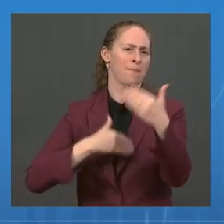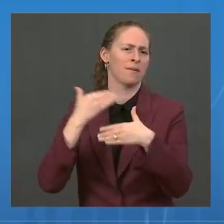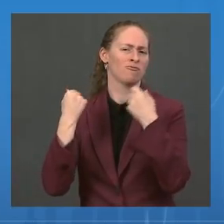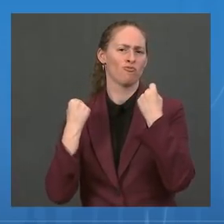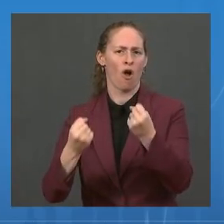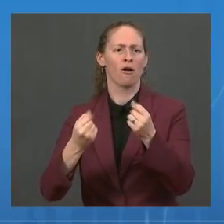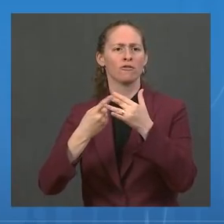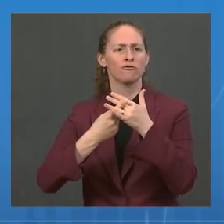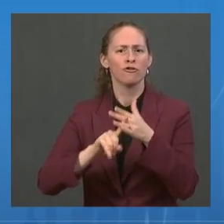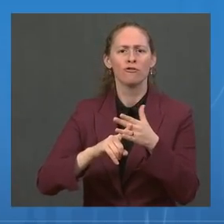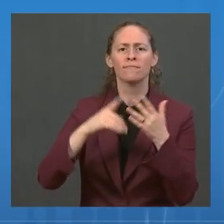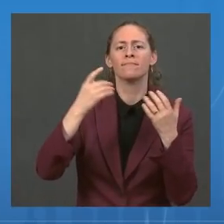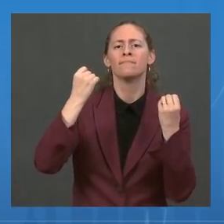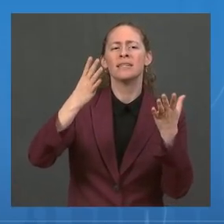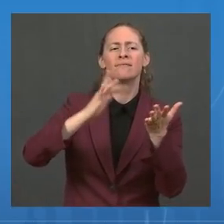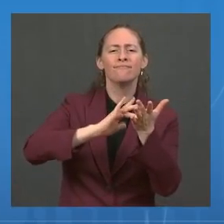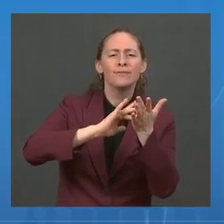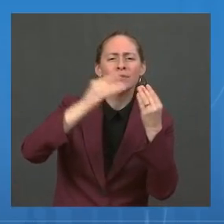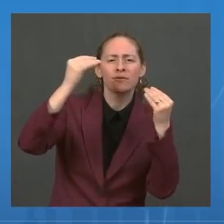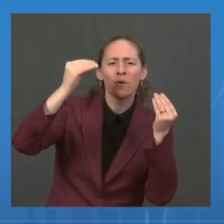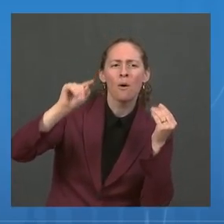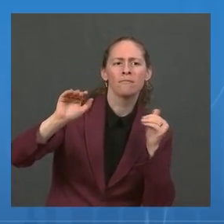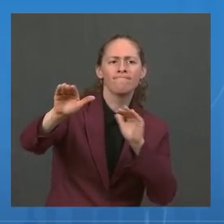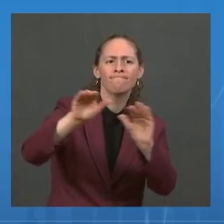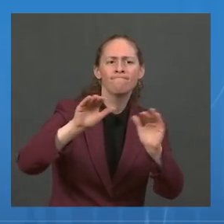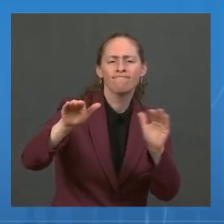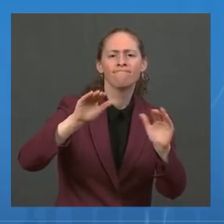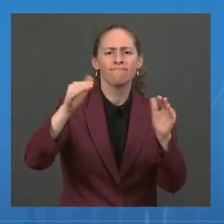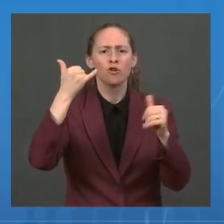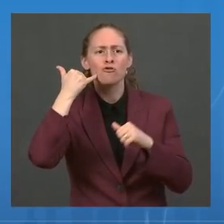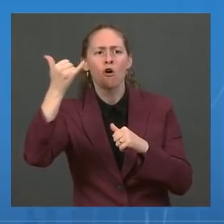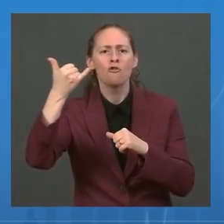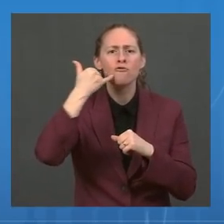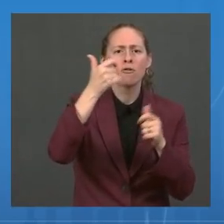to millions of eligible individuals with text messages, emails, and calls.